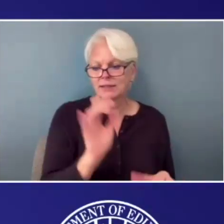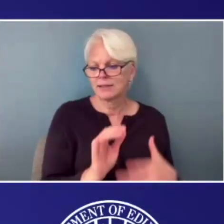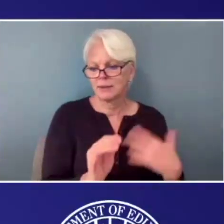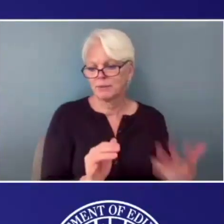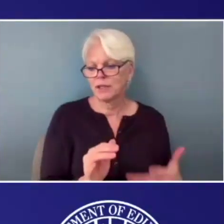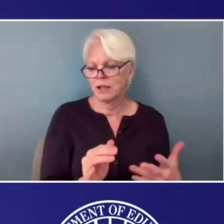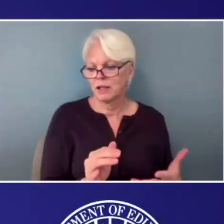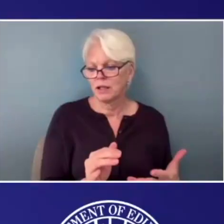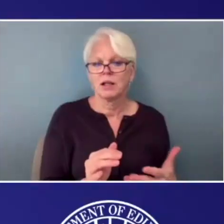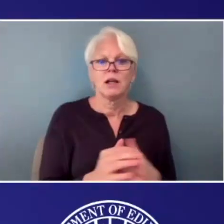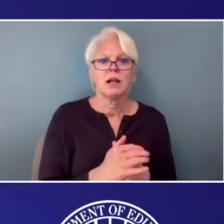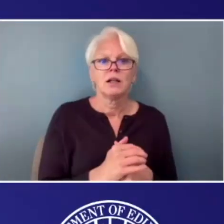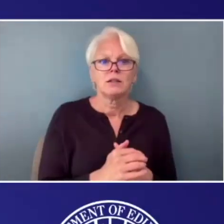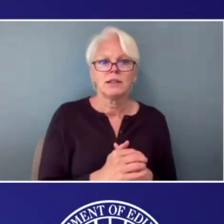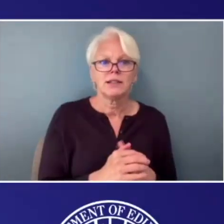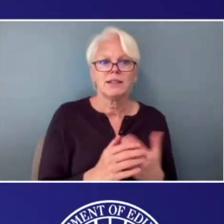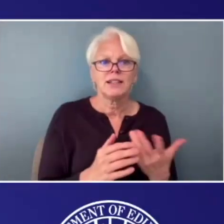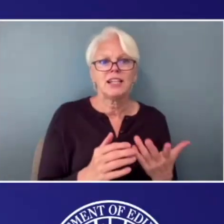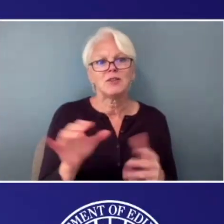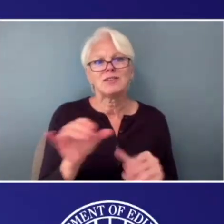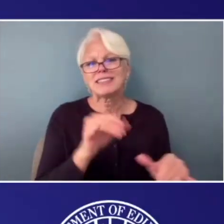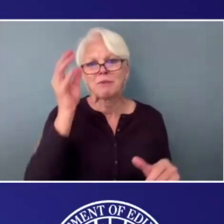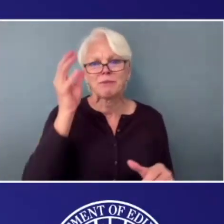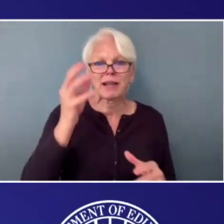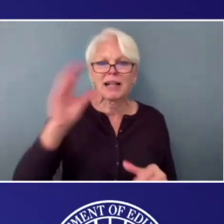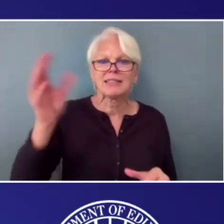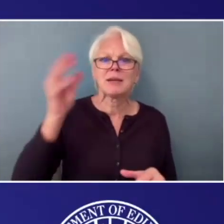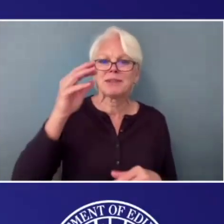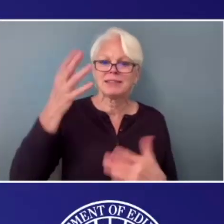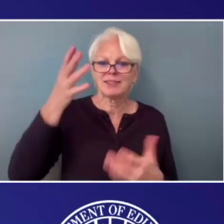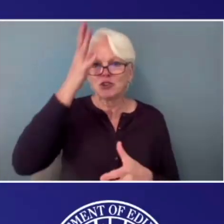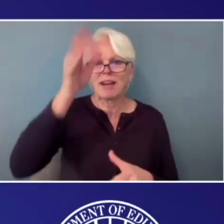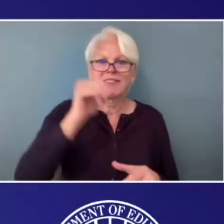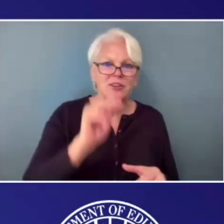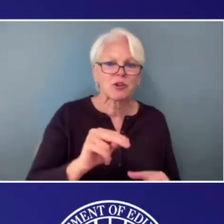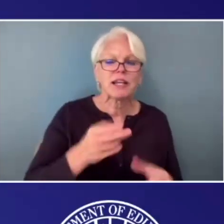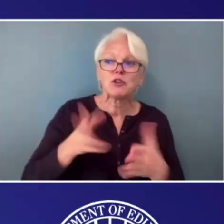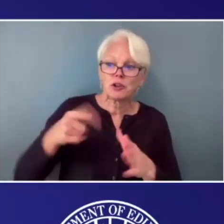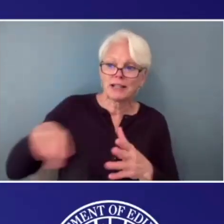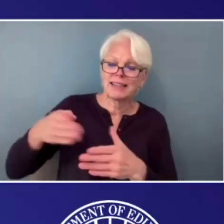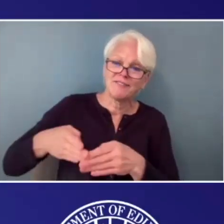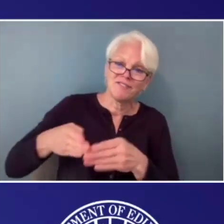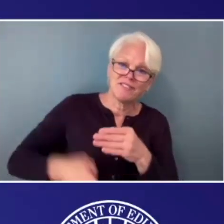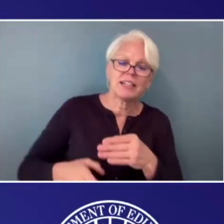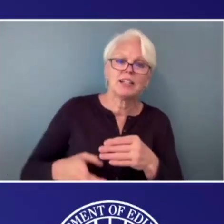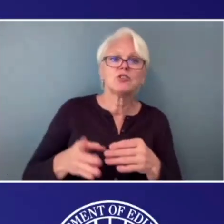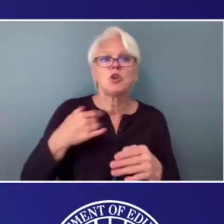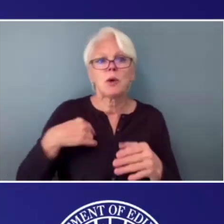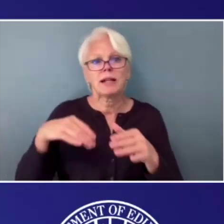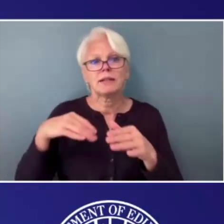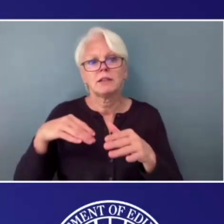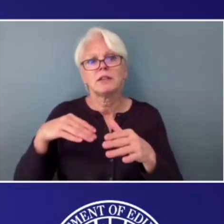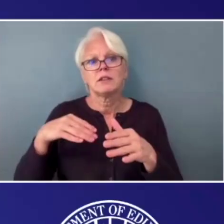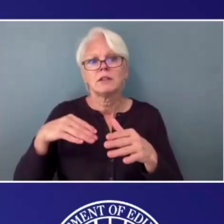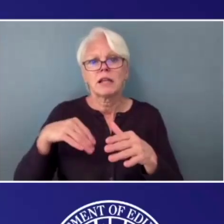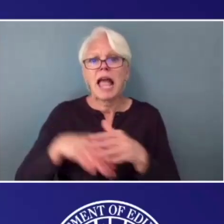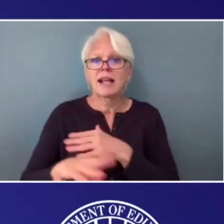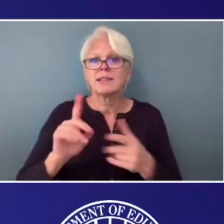essentially grandfathering in or letting, letting students finish out that had access to Direct Plus, for example.